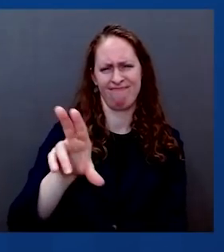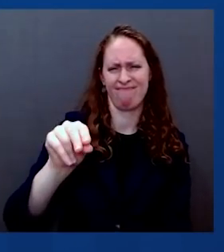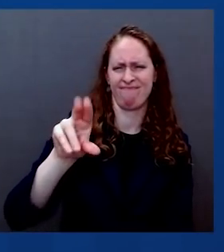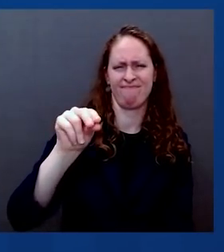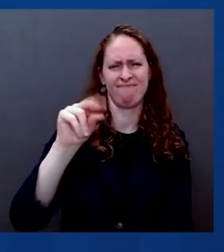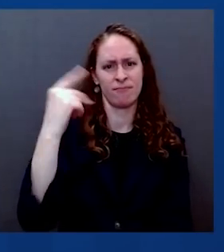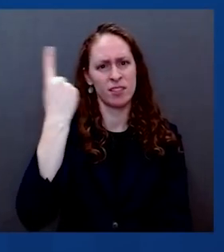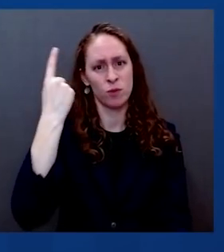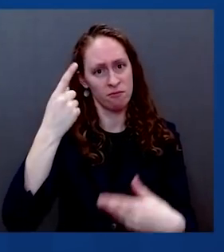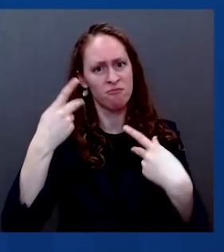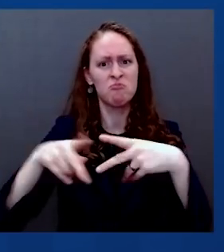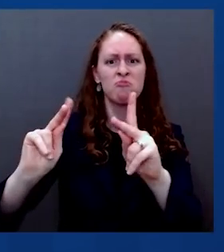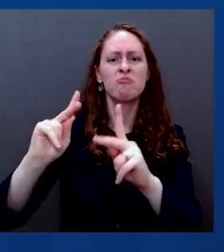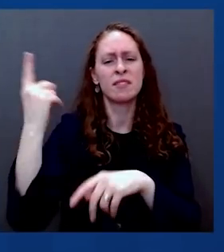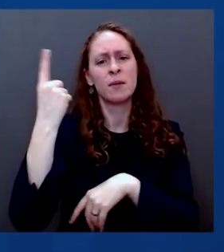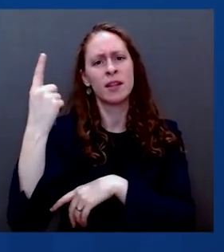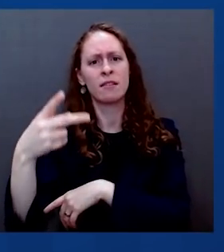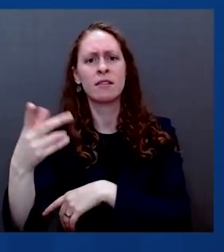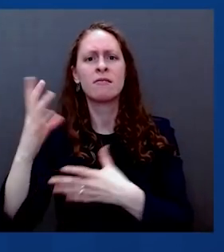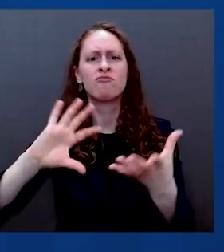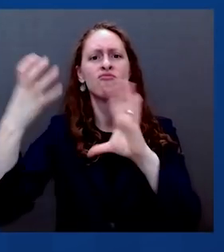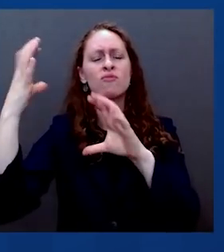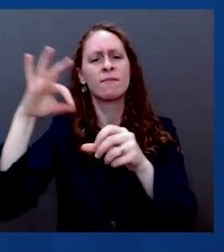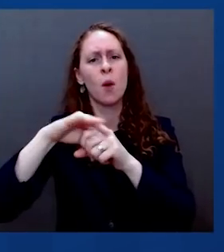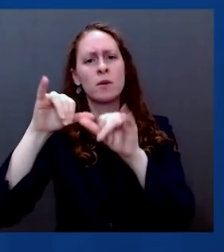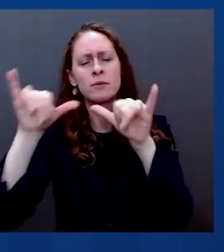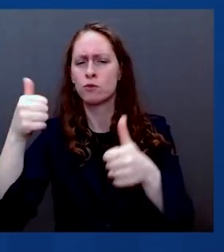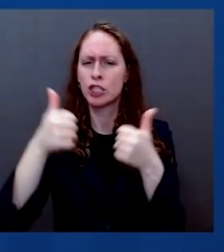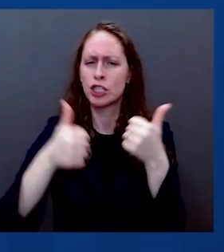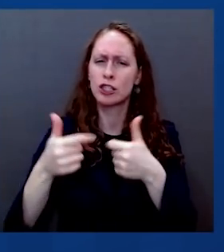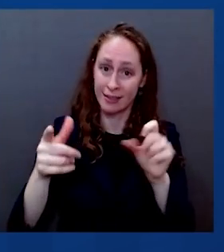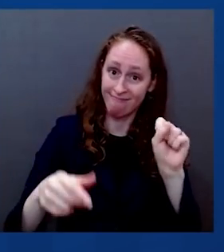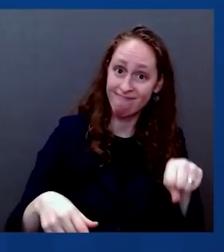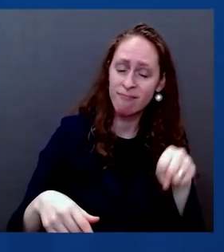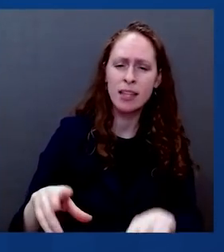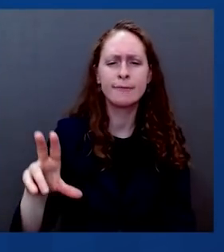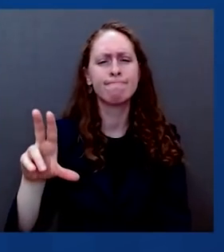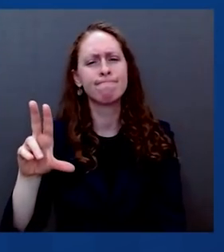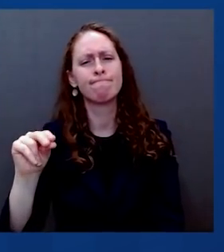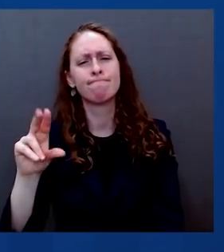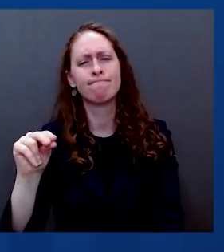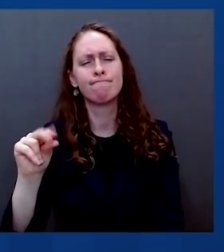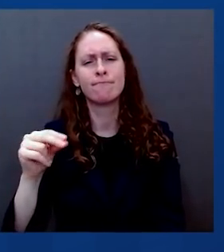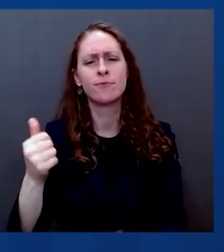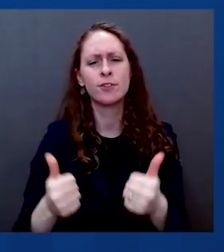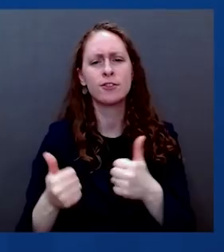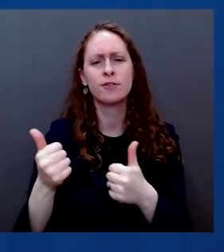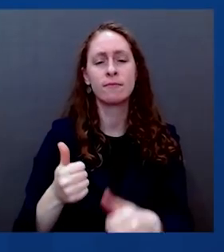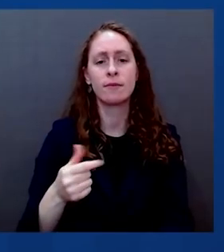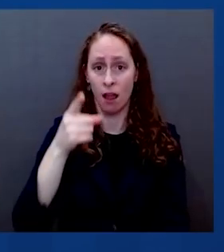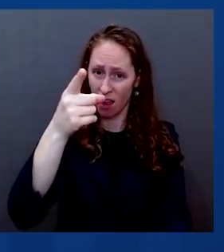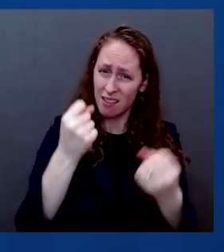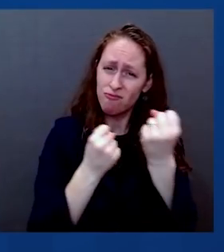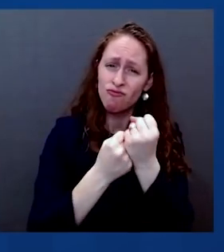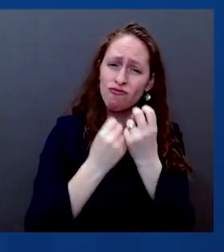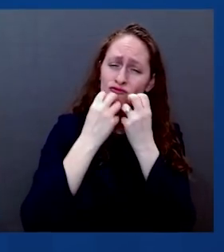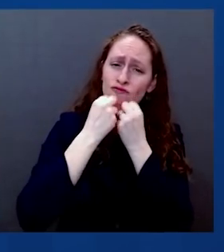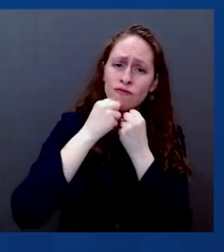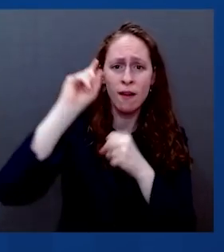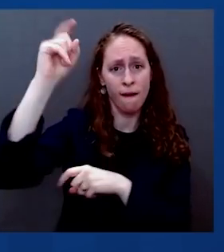Yes or no? And here's one thing every senator and every American should remember: History has never been kind to those